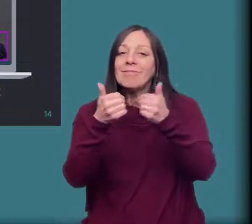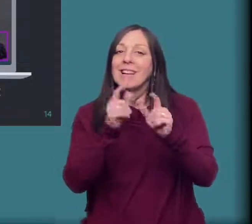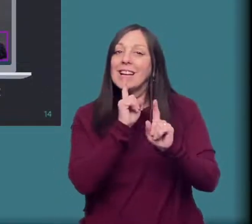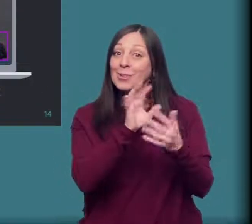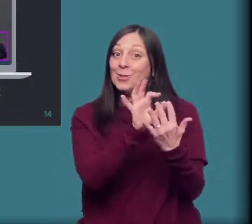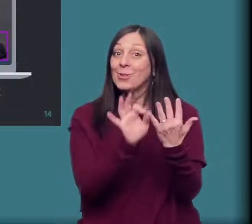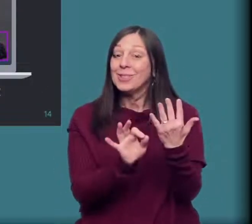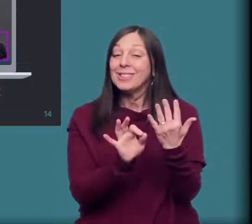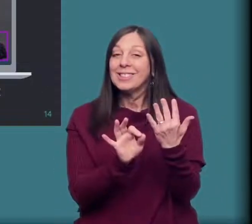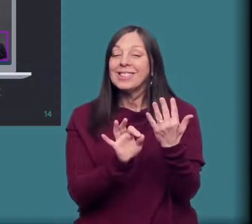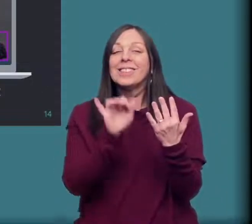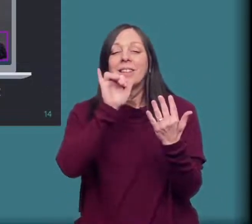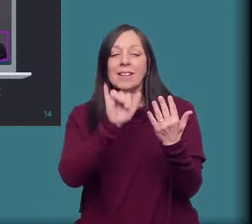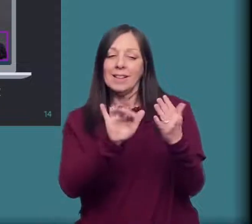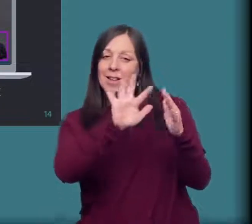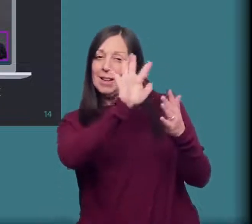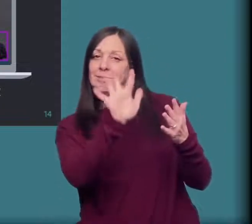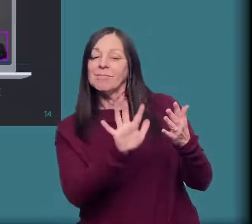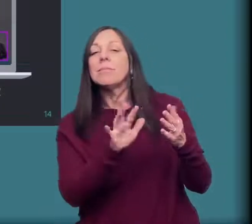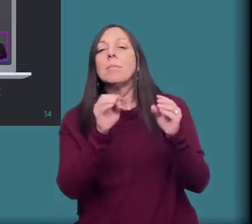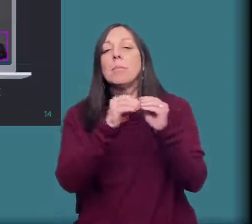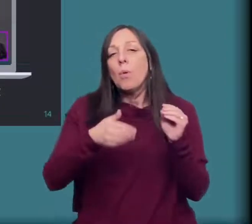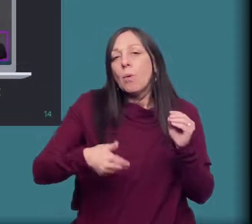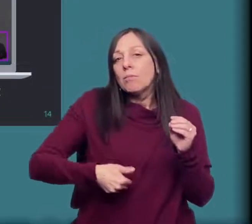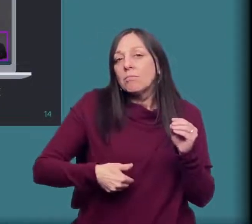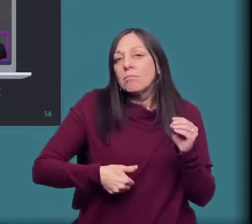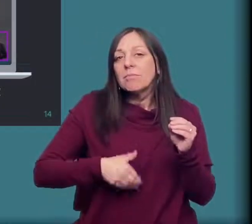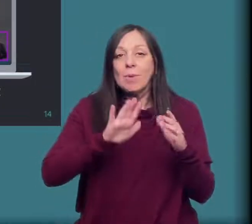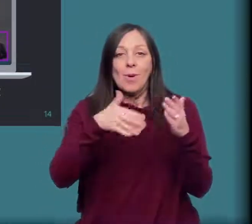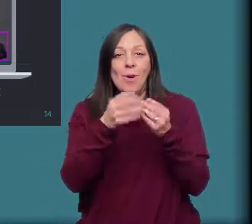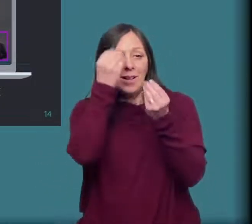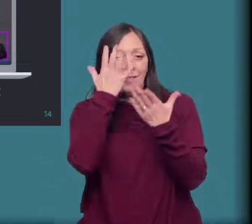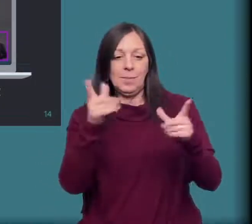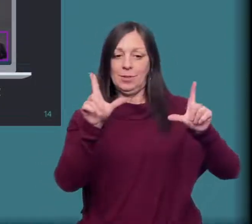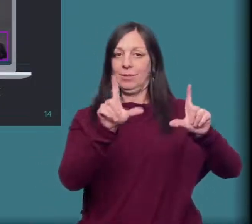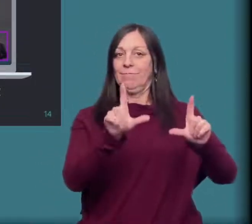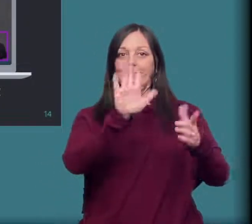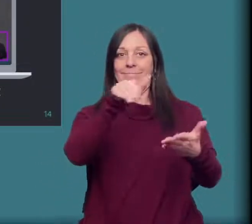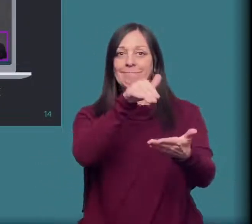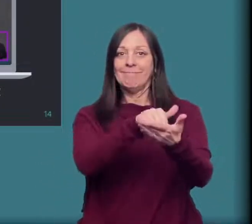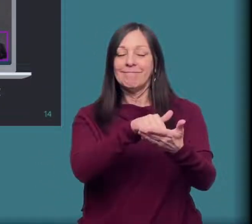frame, thereby reducing the total number of separate clips to be navigated scroll through and click to play.